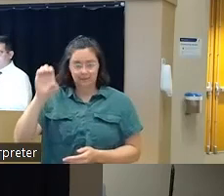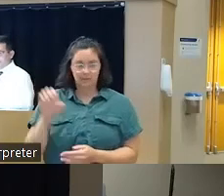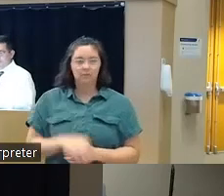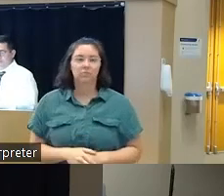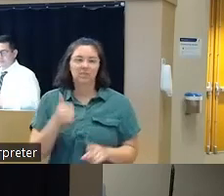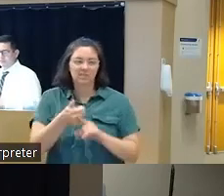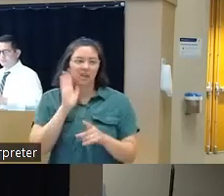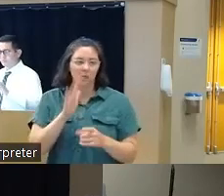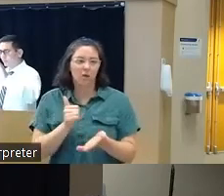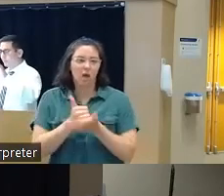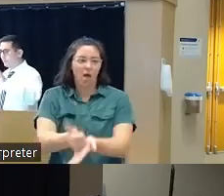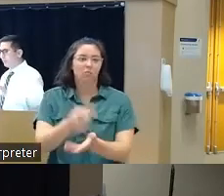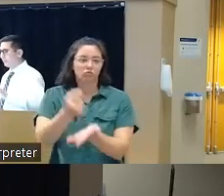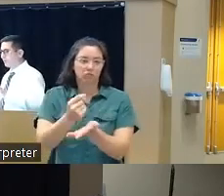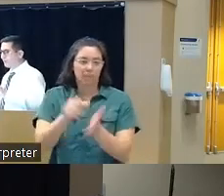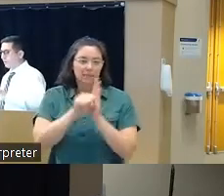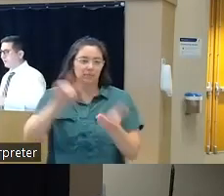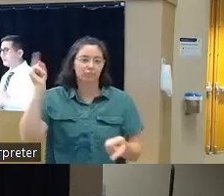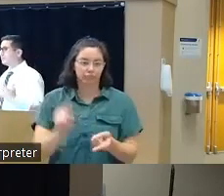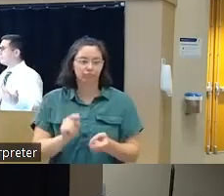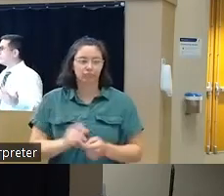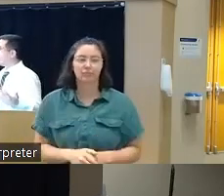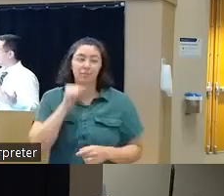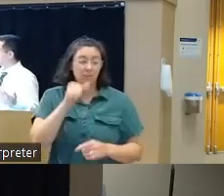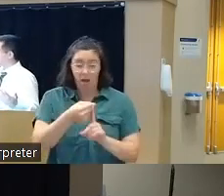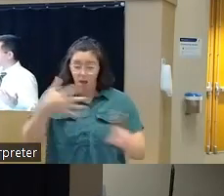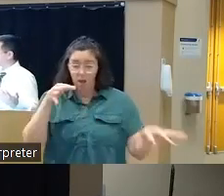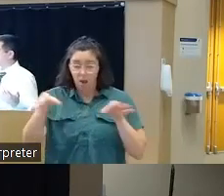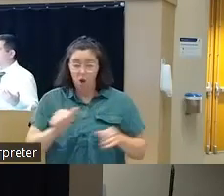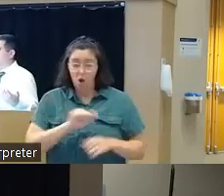treat some of these symptoms and so I won't go over all of these but you have pharmacological